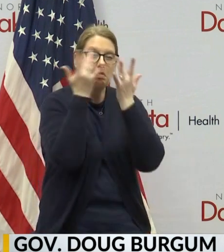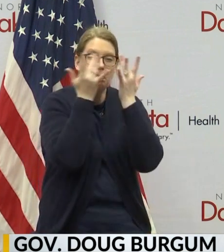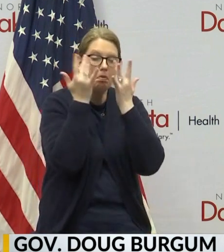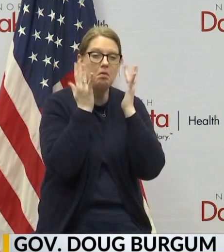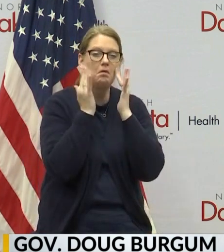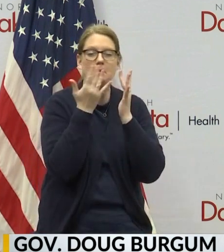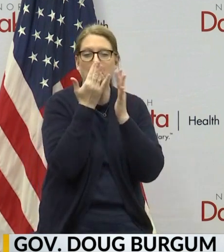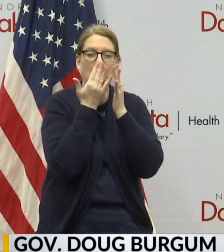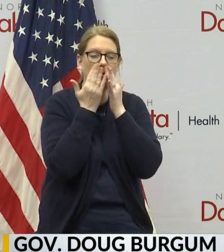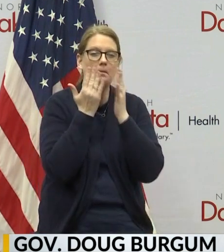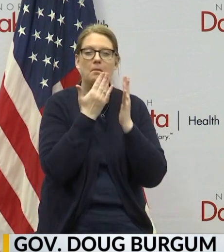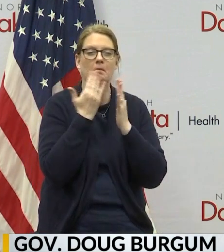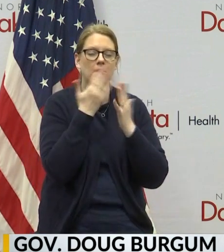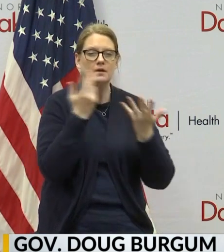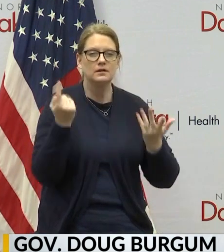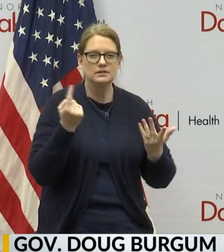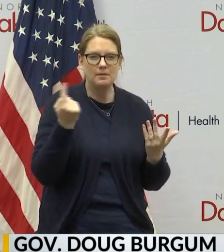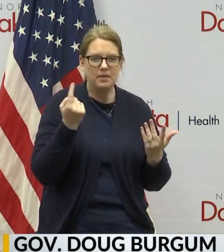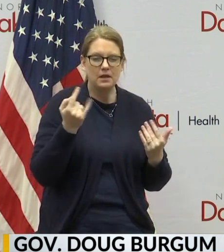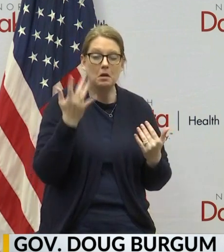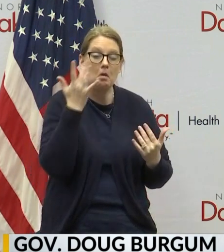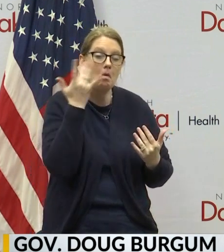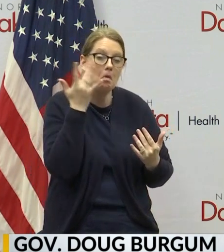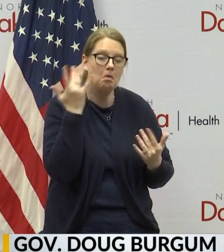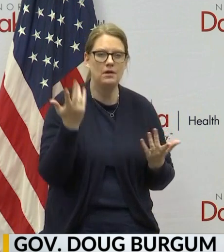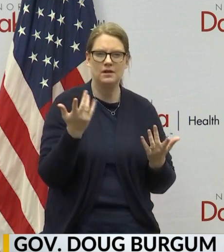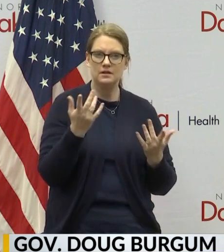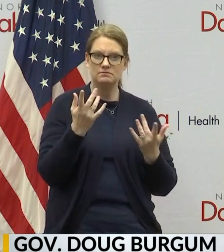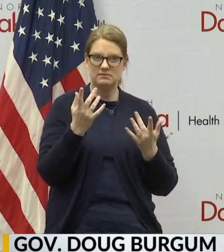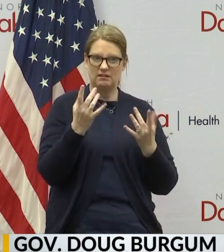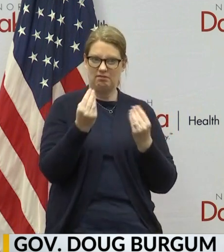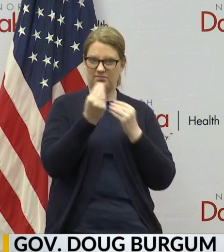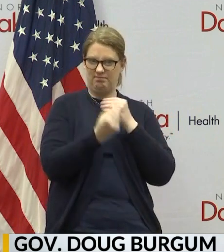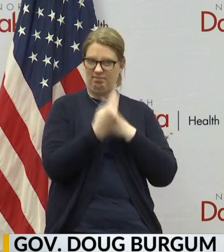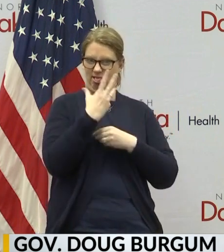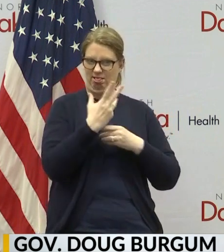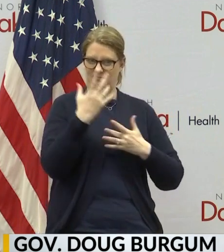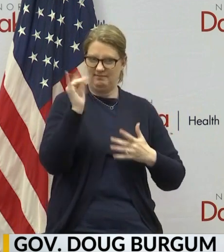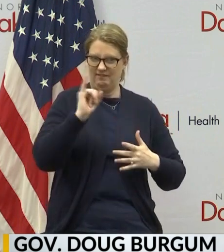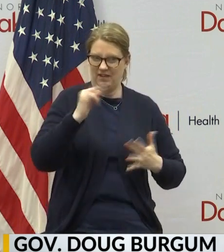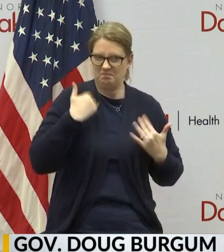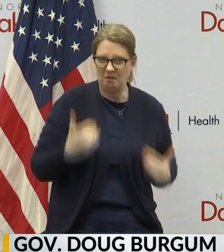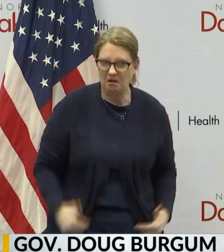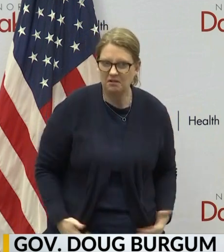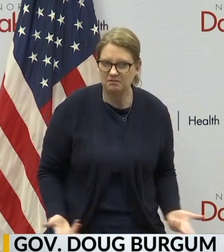IT, YOU HAVE THE IN THE TO TRANSMIT IT OR IF YOU PICK IT UP